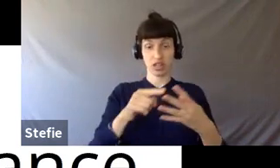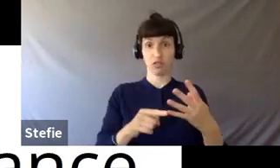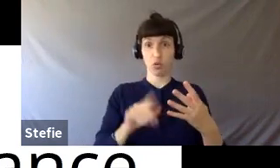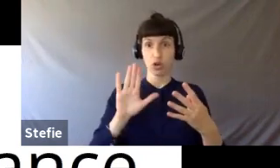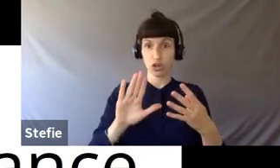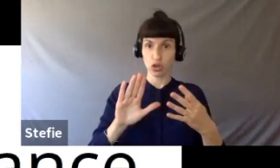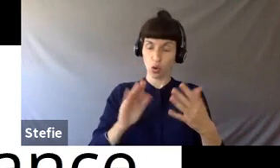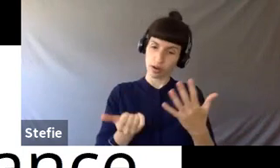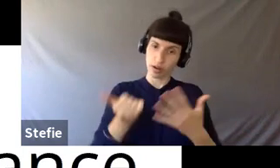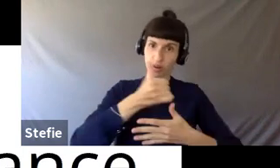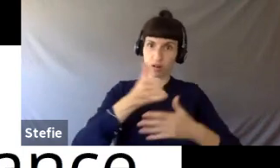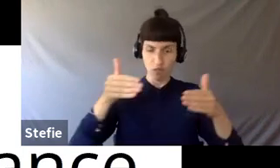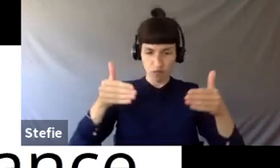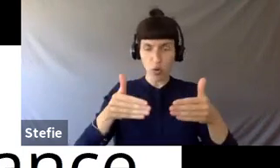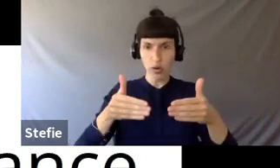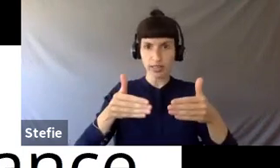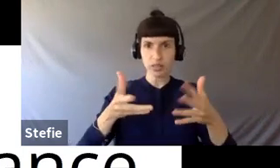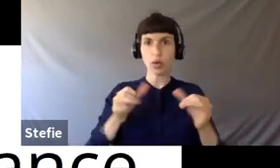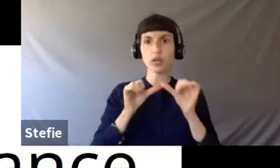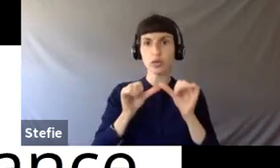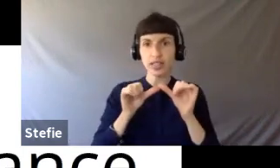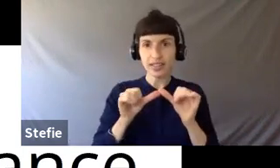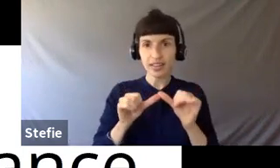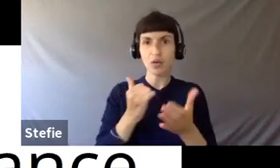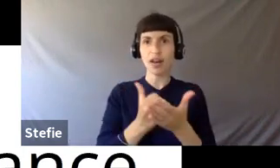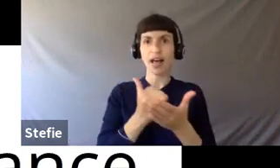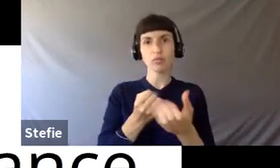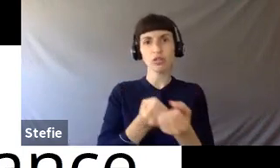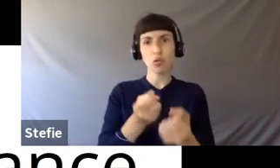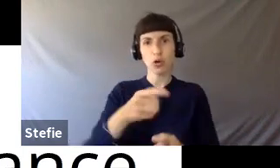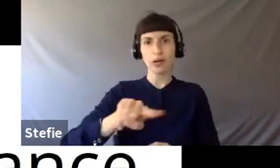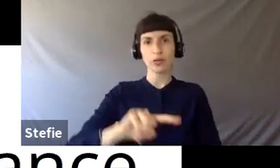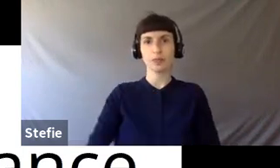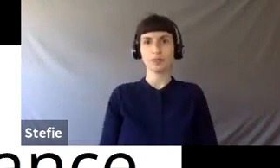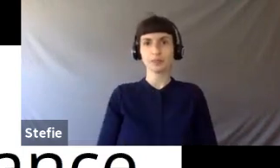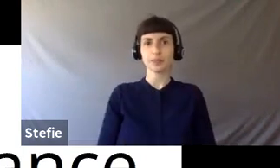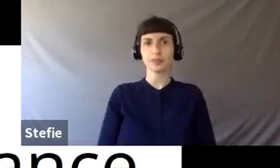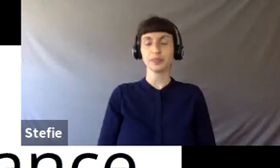and MySpace with teachers are this is where your focus is